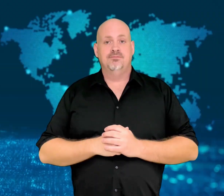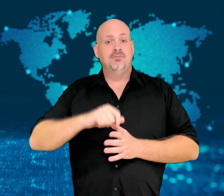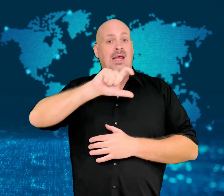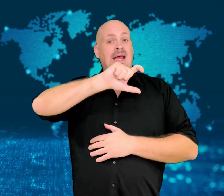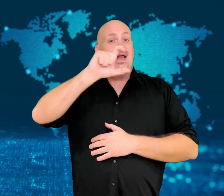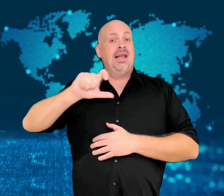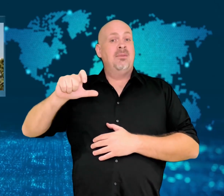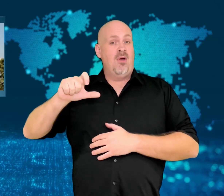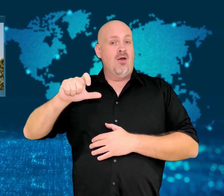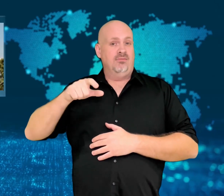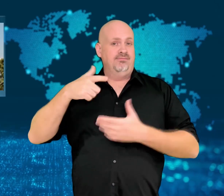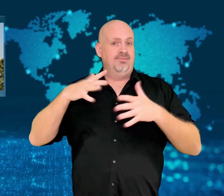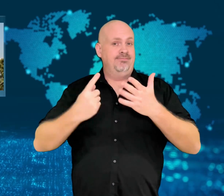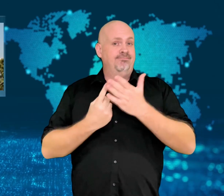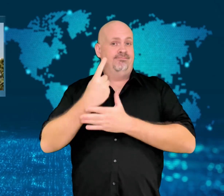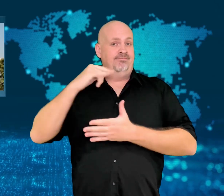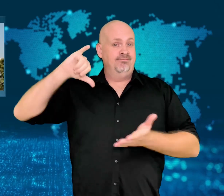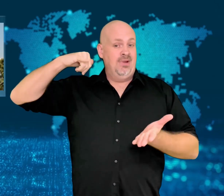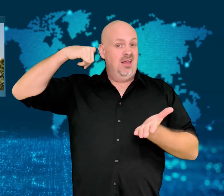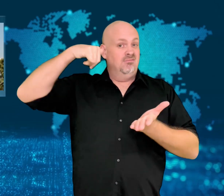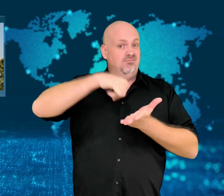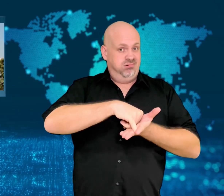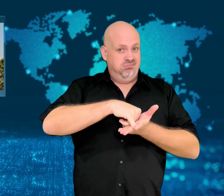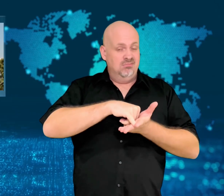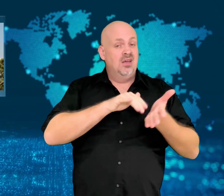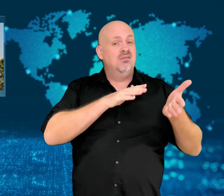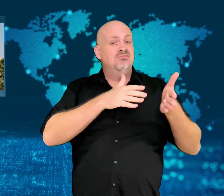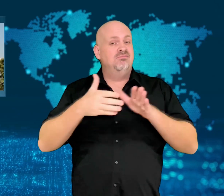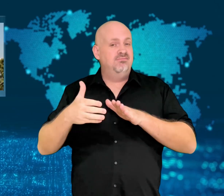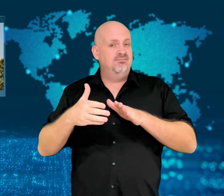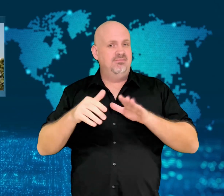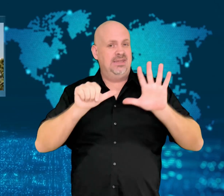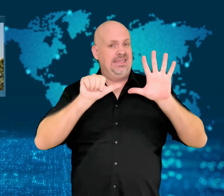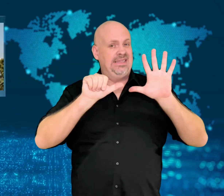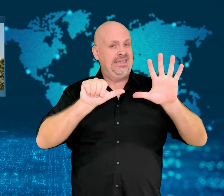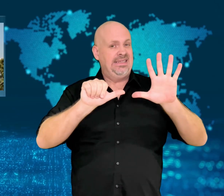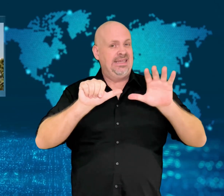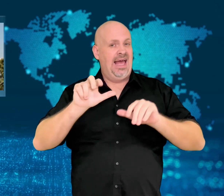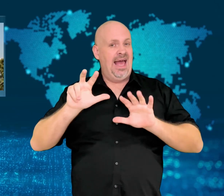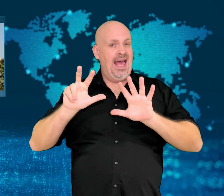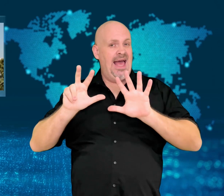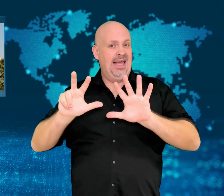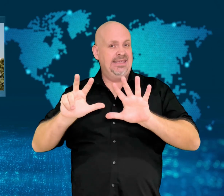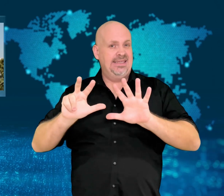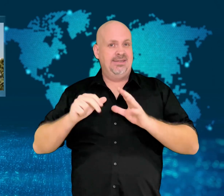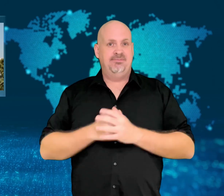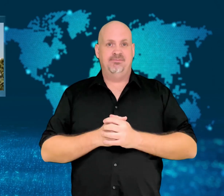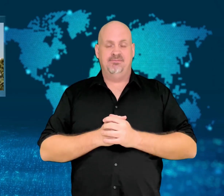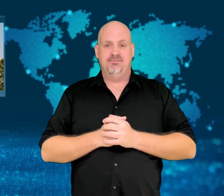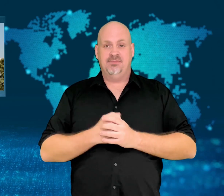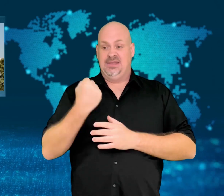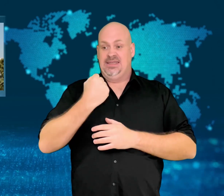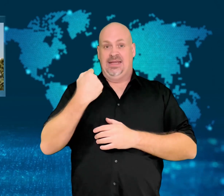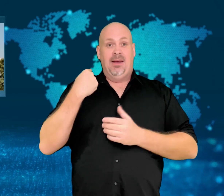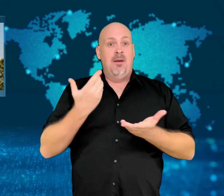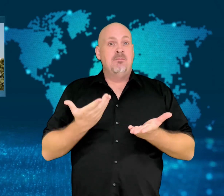[GAVIN]: A plane crash in Nepal killed at least 68 people.